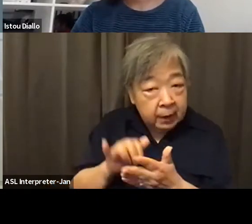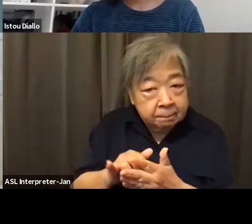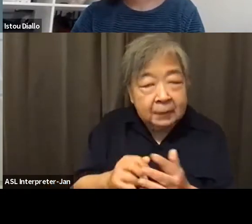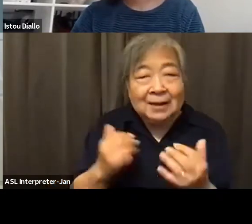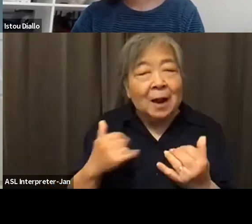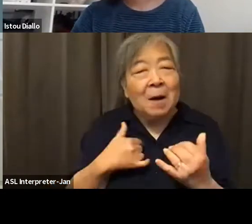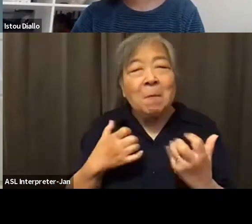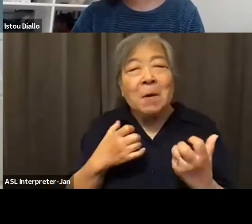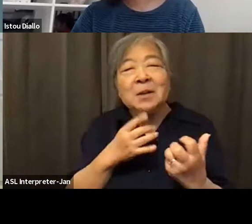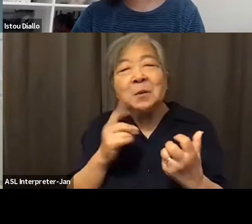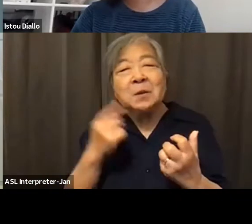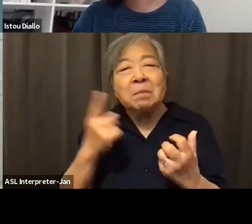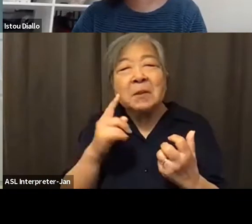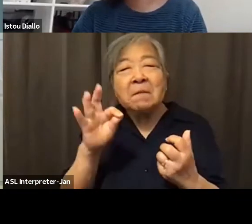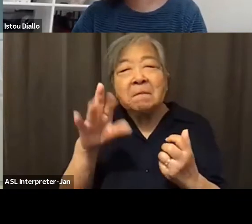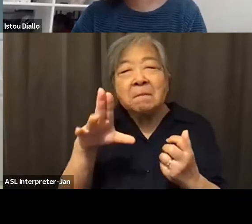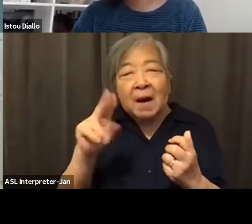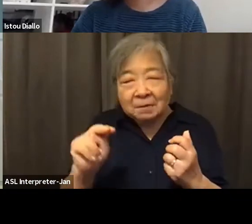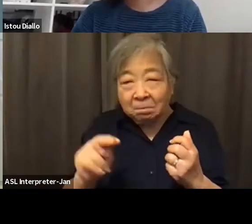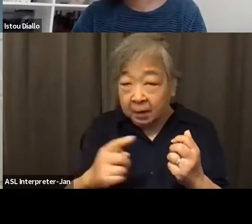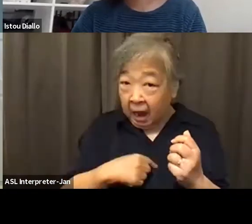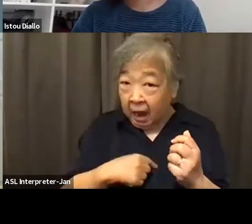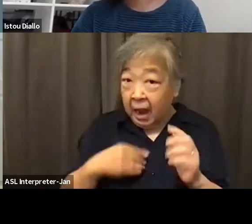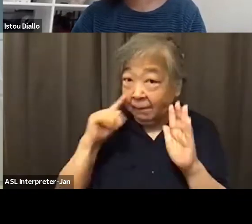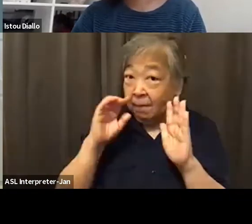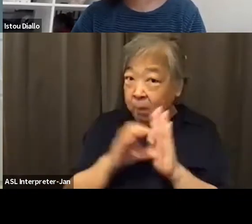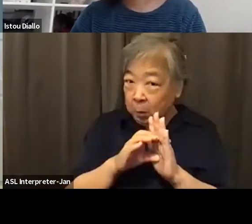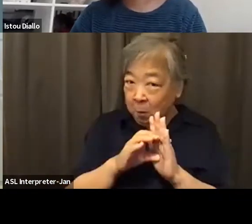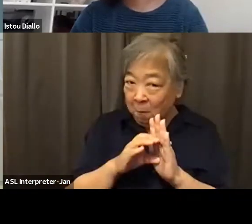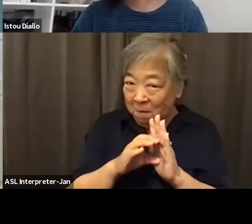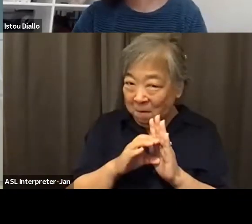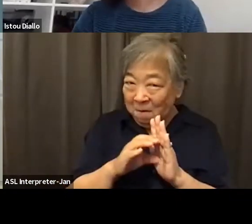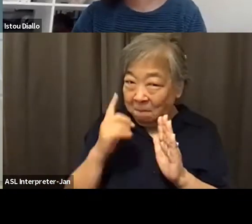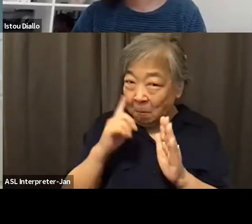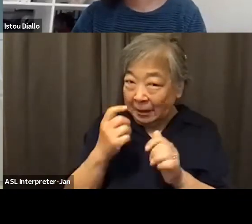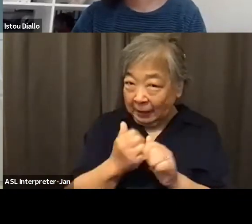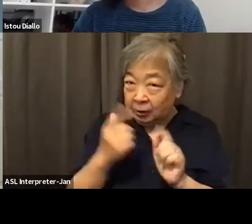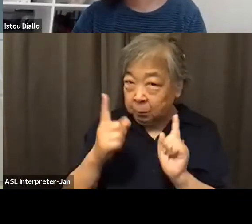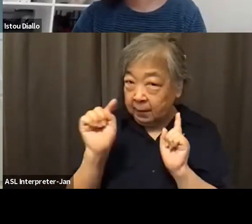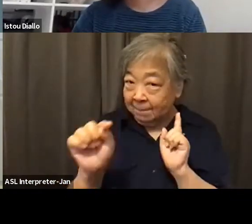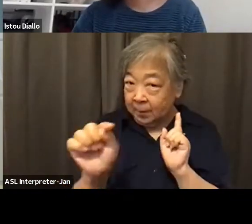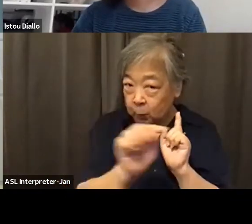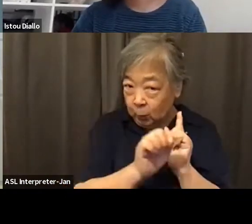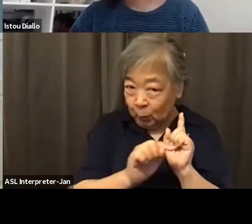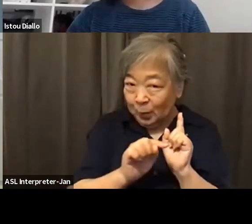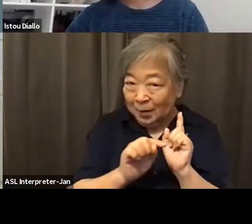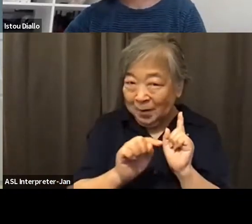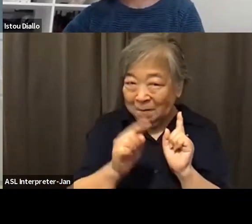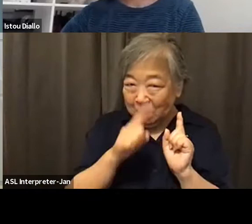I have a photo from each of your international exchange travels that I'd like to pull up,